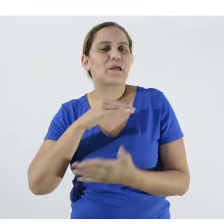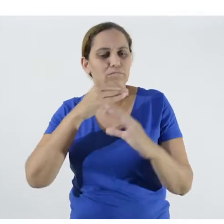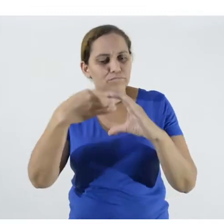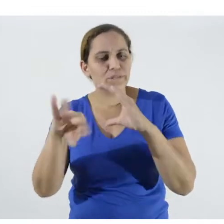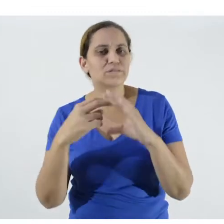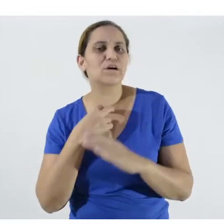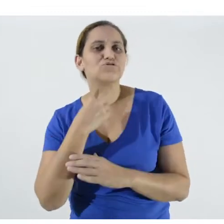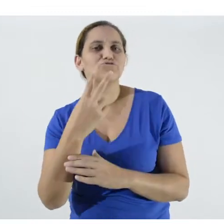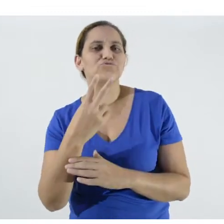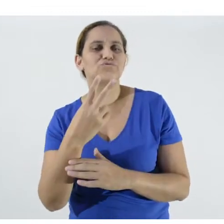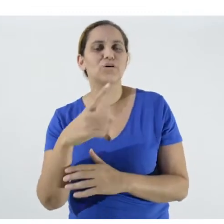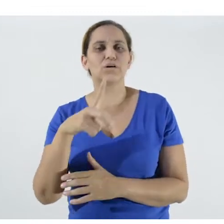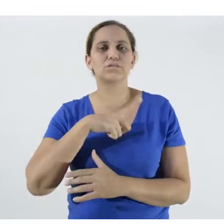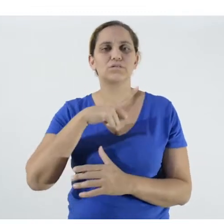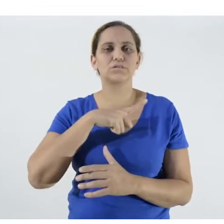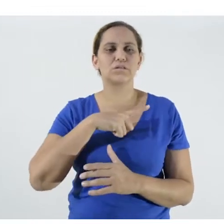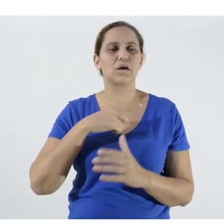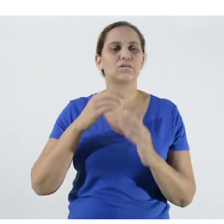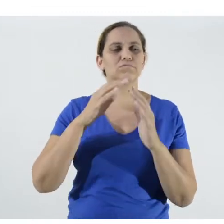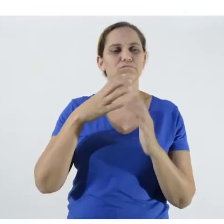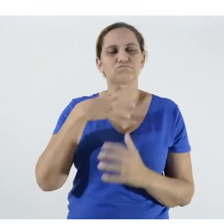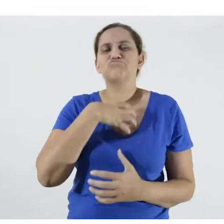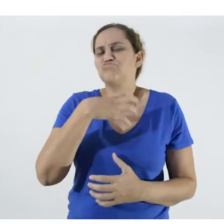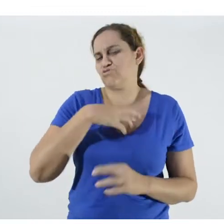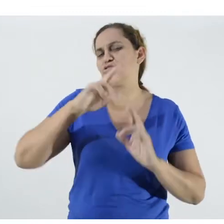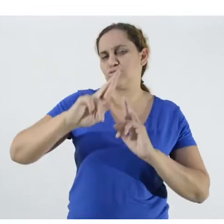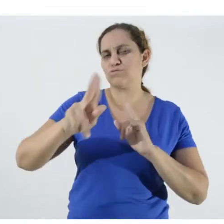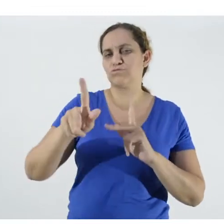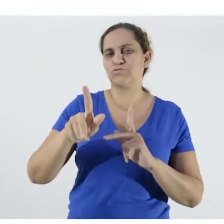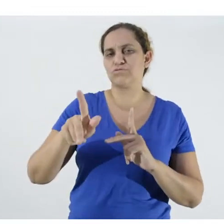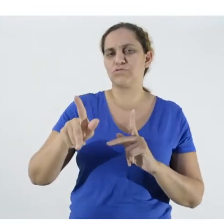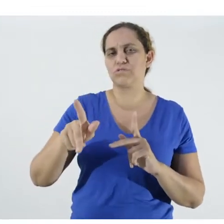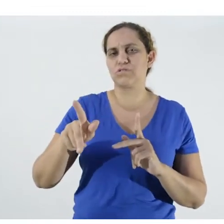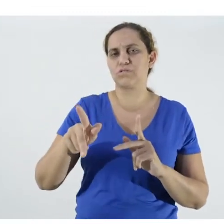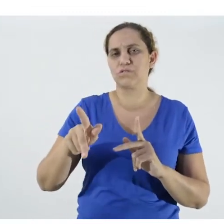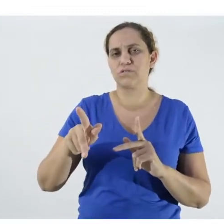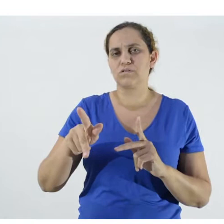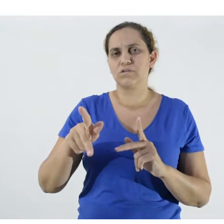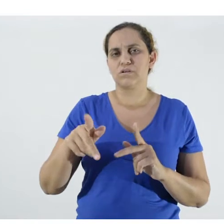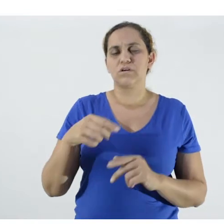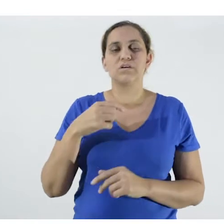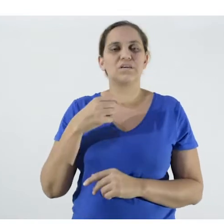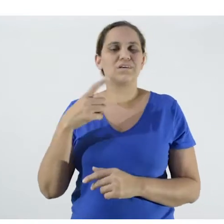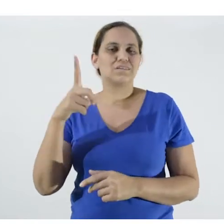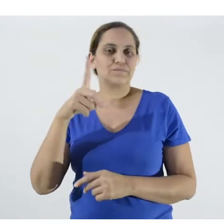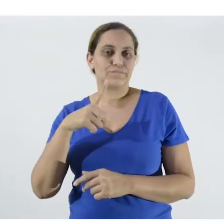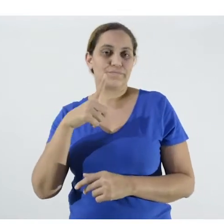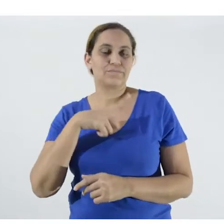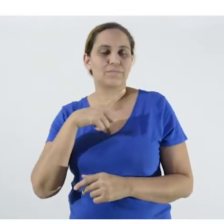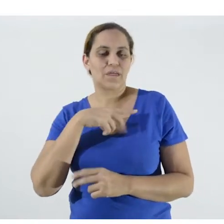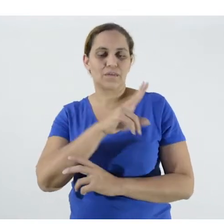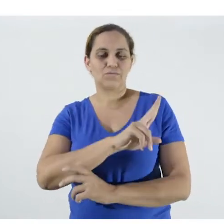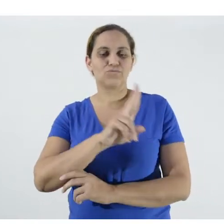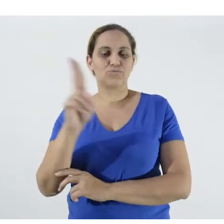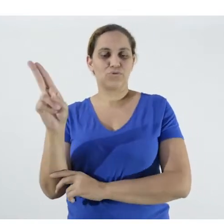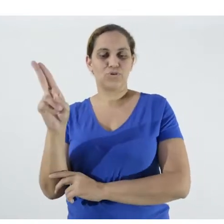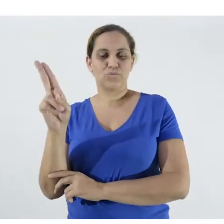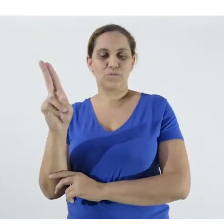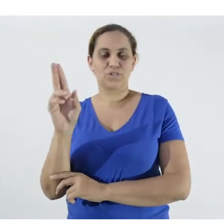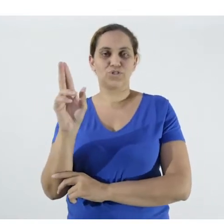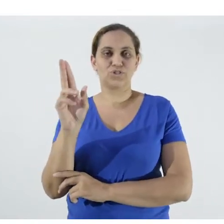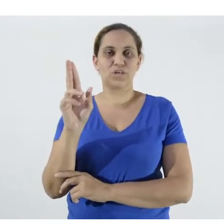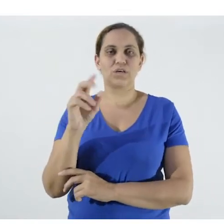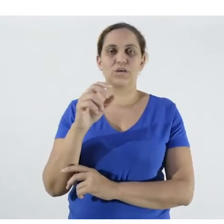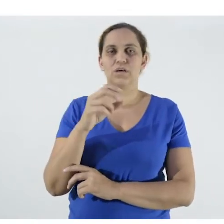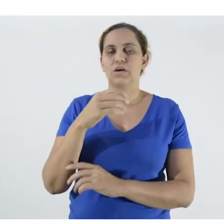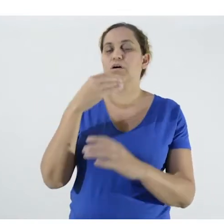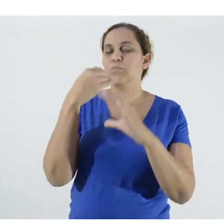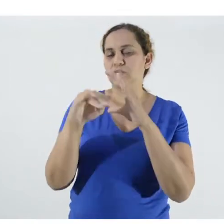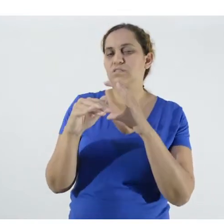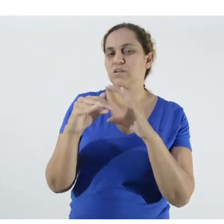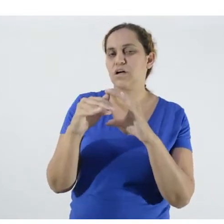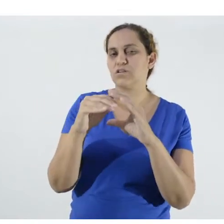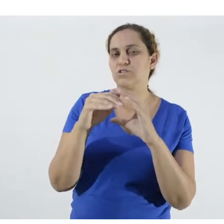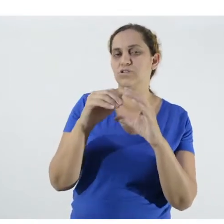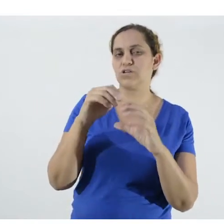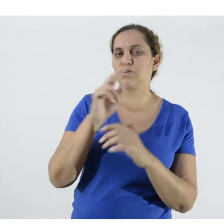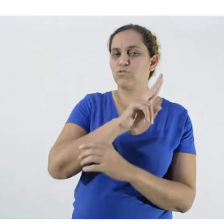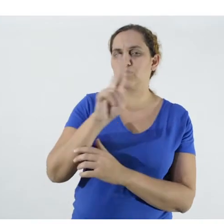a different aesthetic, which we call the Care Zap.